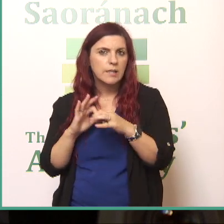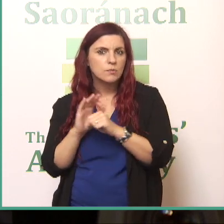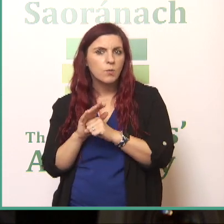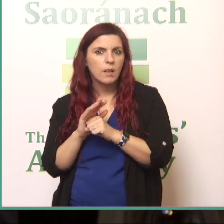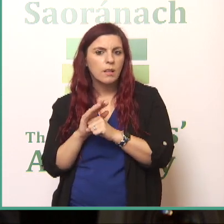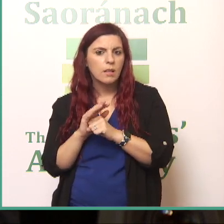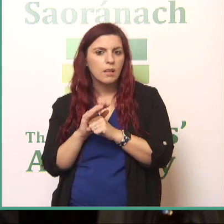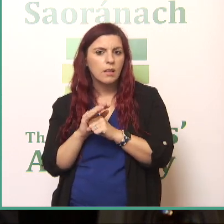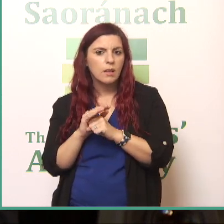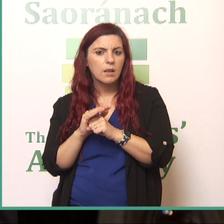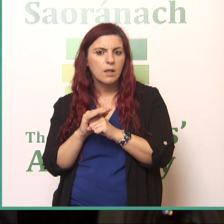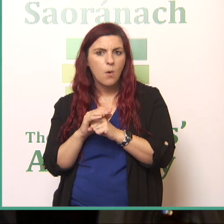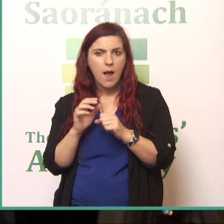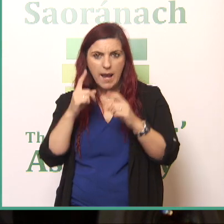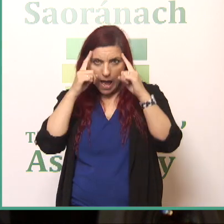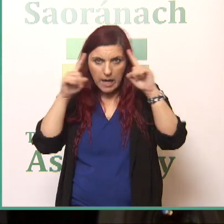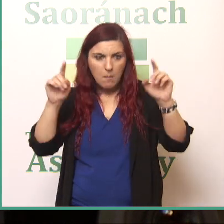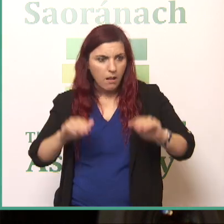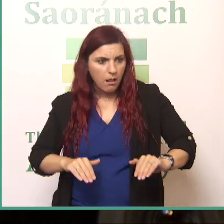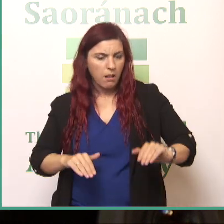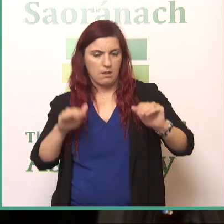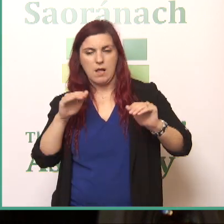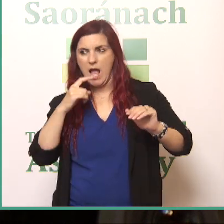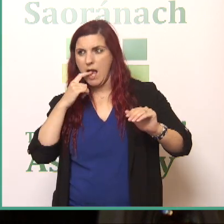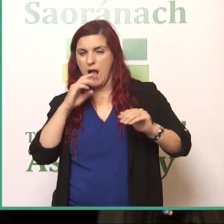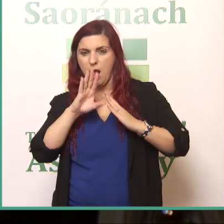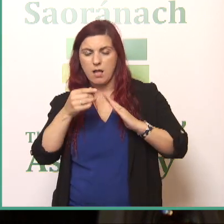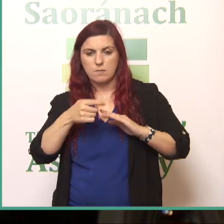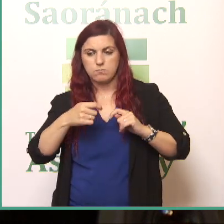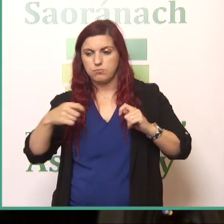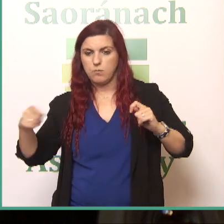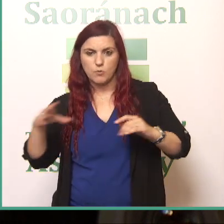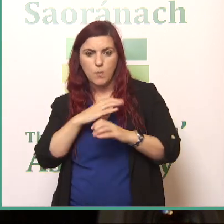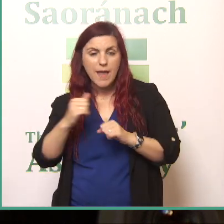animal spirals while you can never be sure what you will get from the factory at the other end